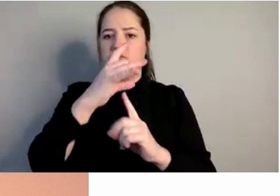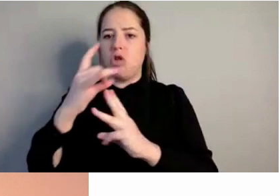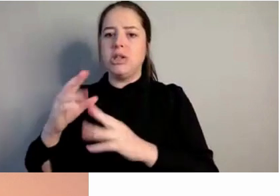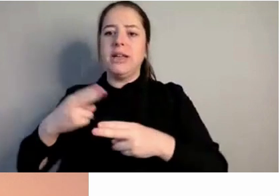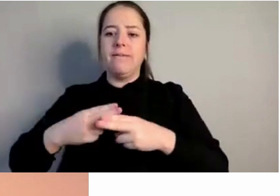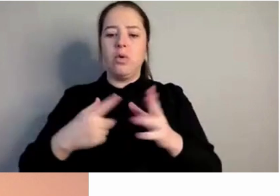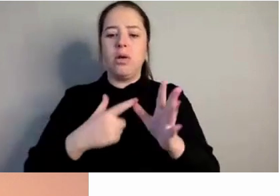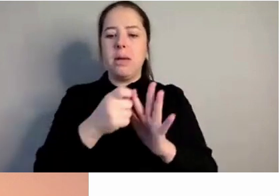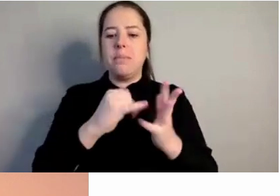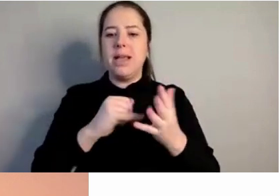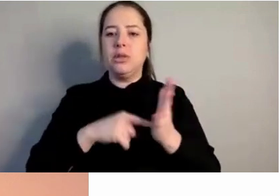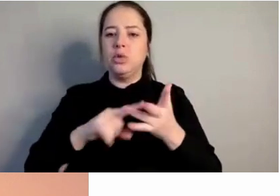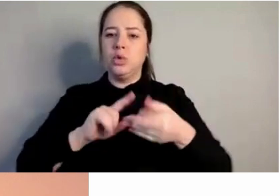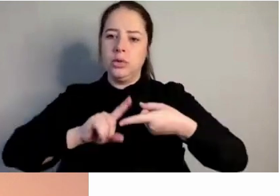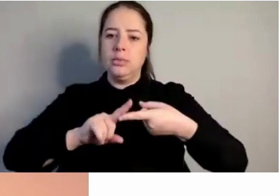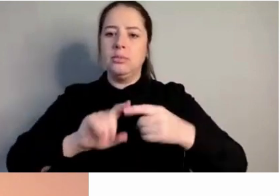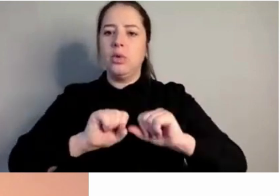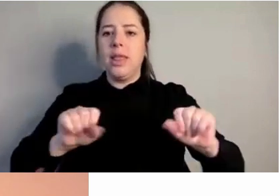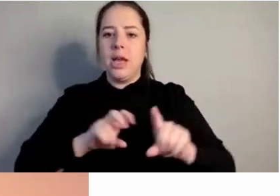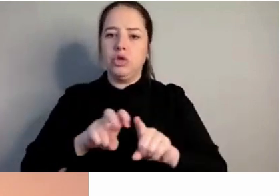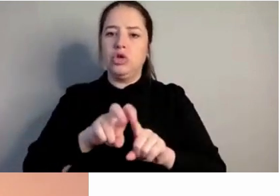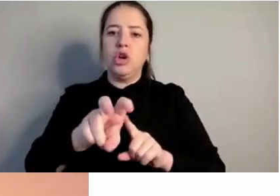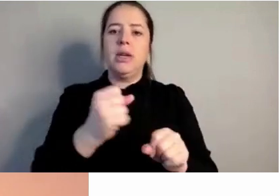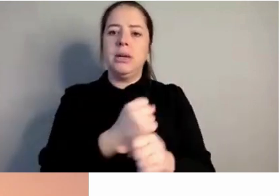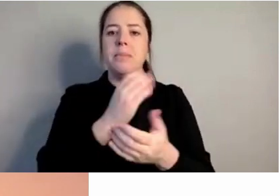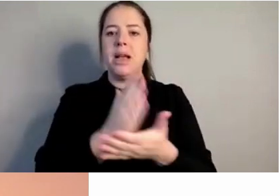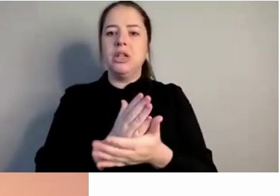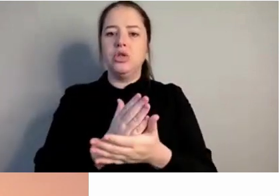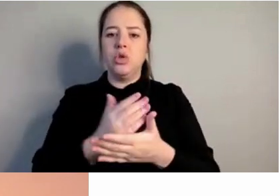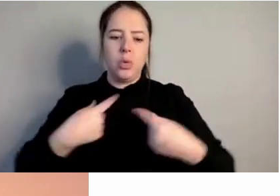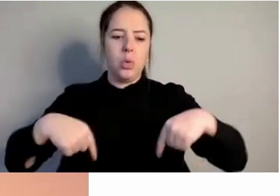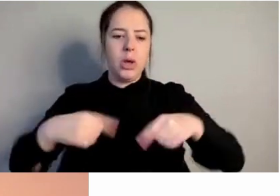to continue its journey to make sure that it's operating as effectively as it can.